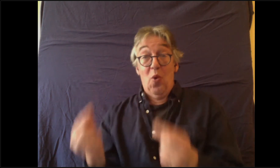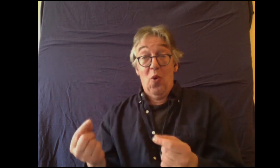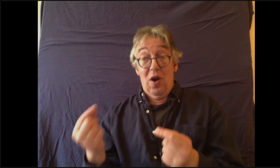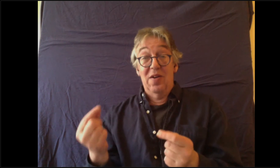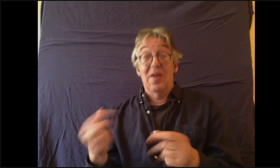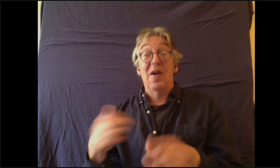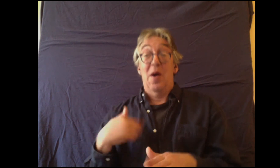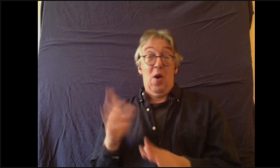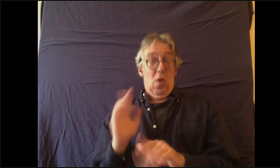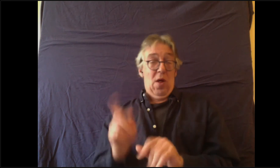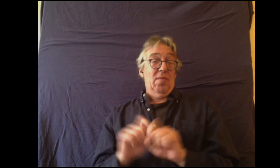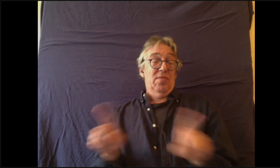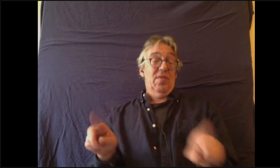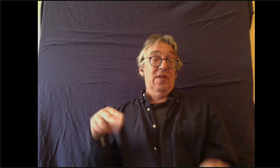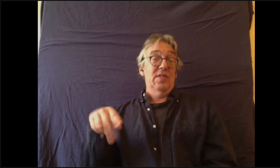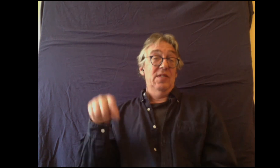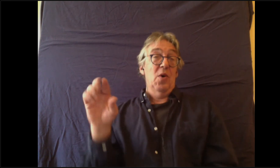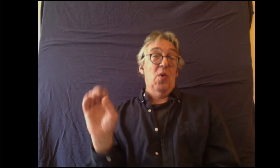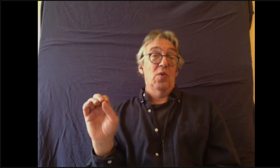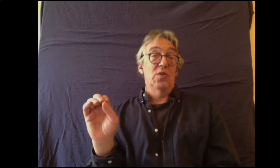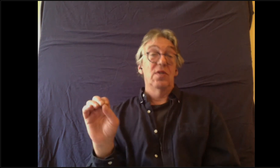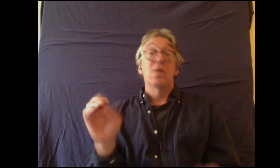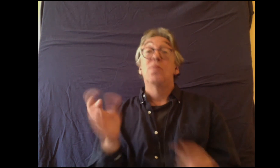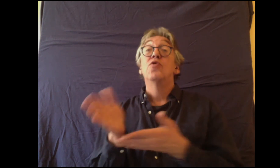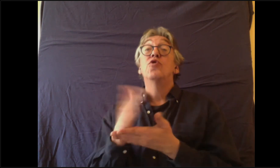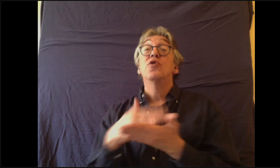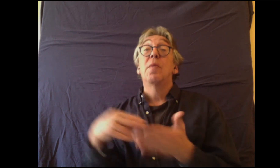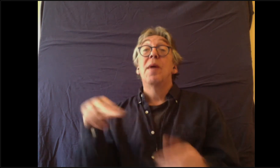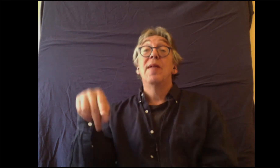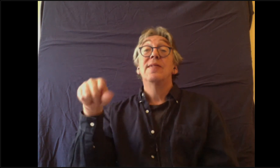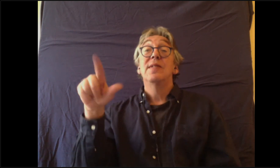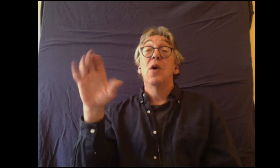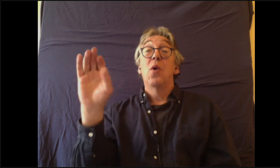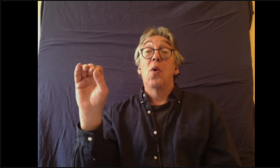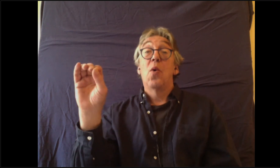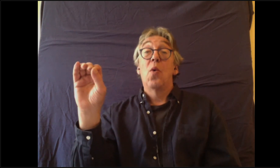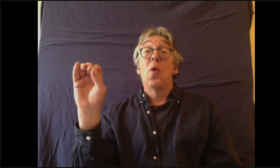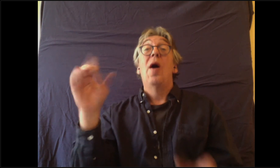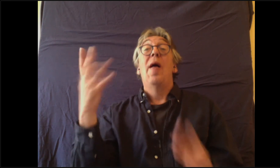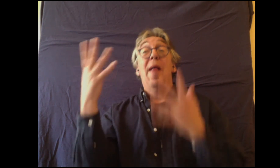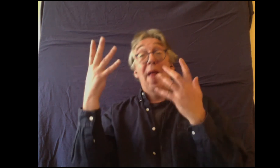because NGOs can have a supportive longterm capacity building role